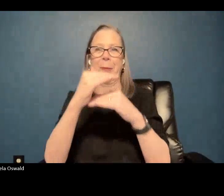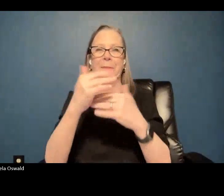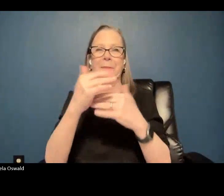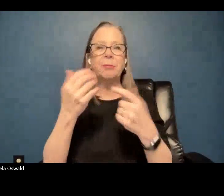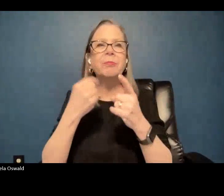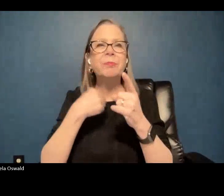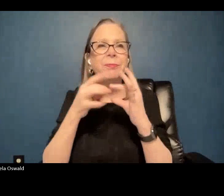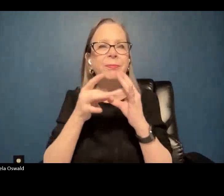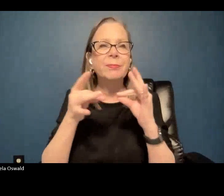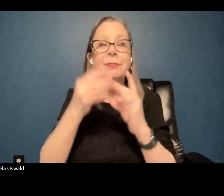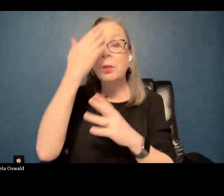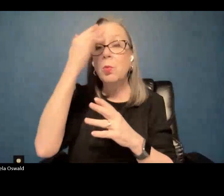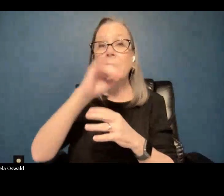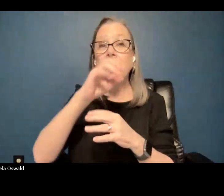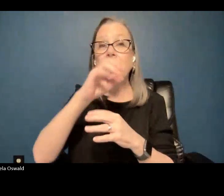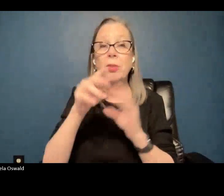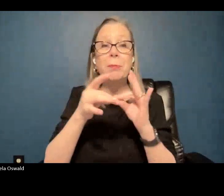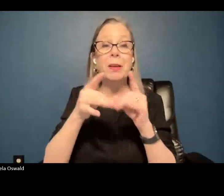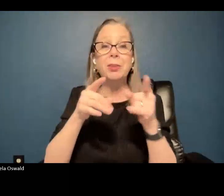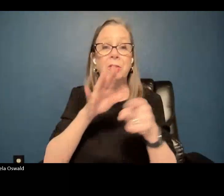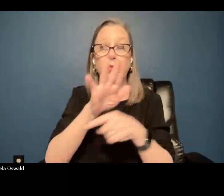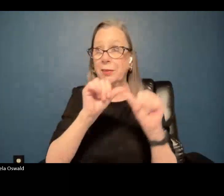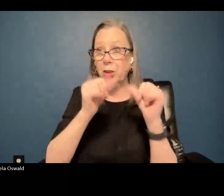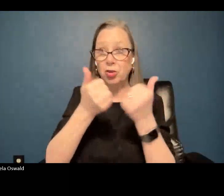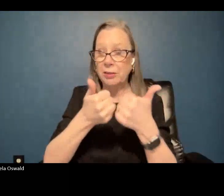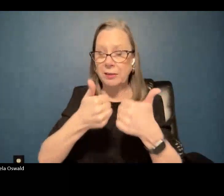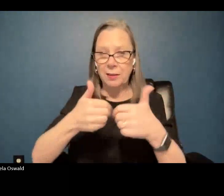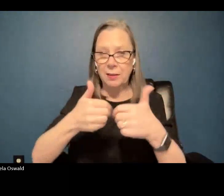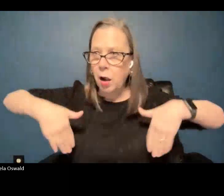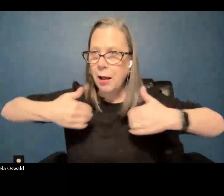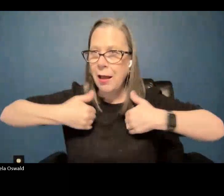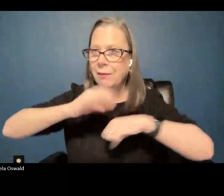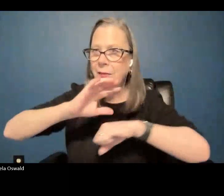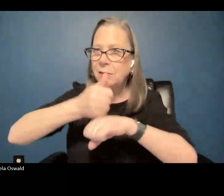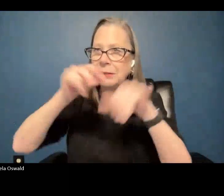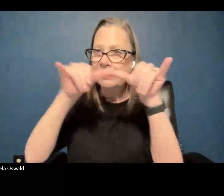her agency didn't have the systems in place to be able to track the data that they needed to.